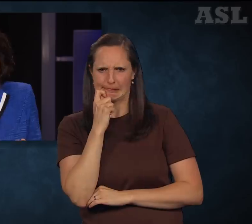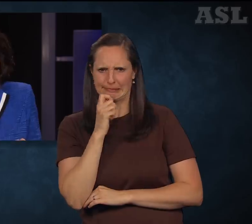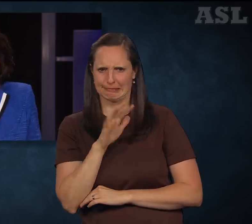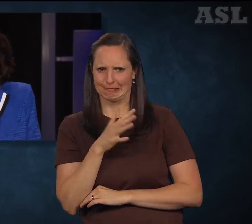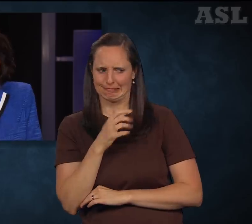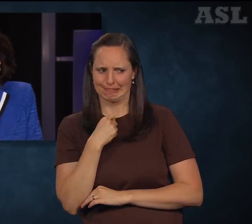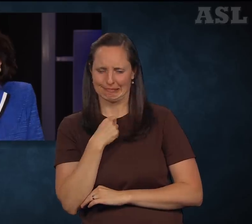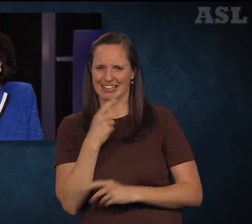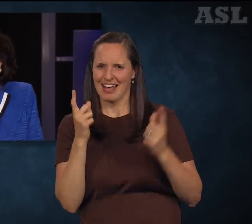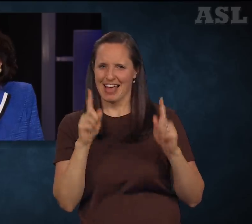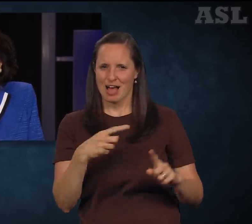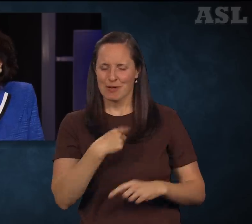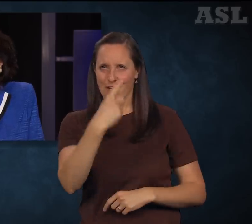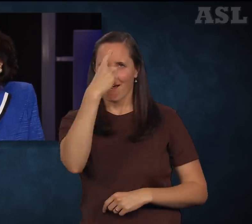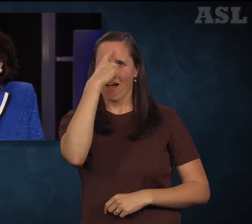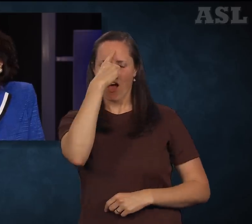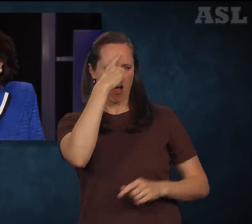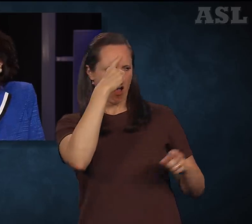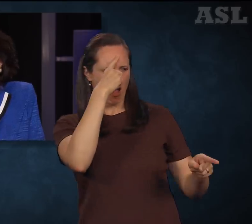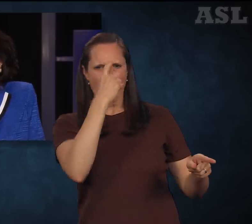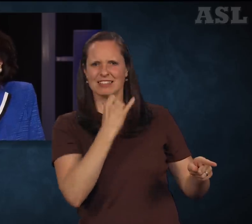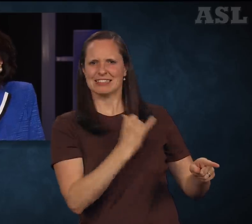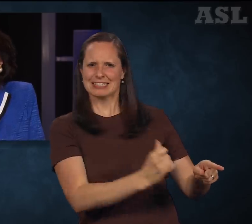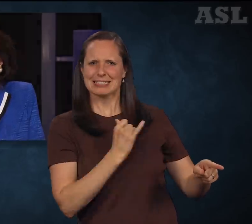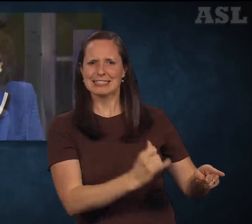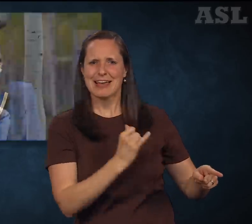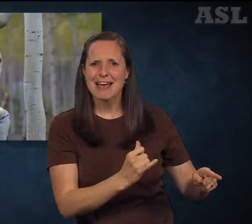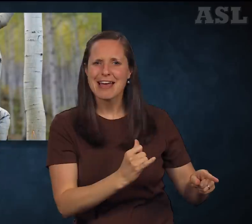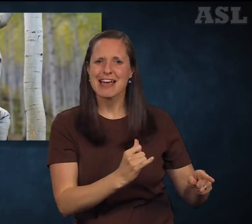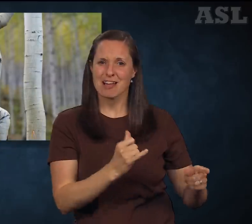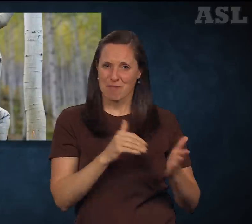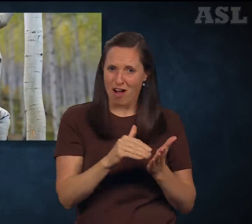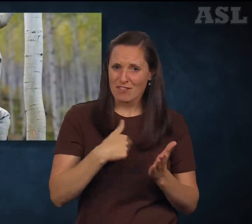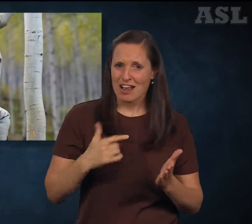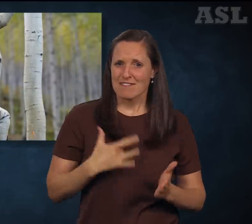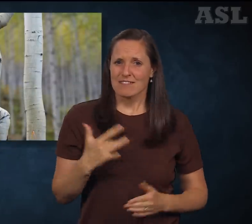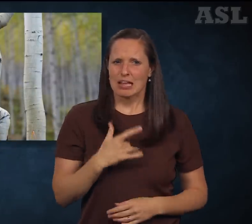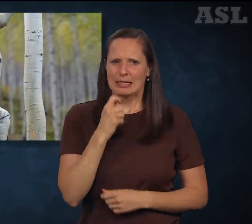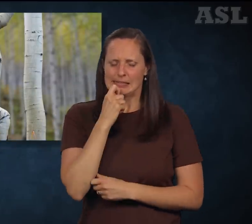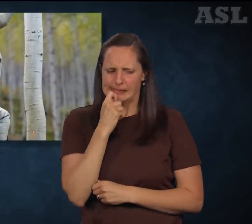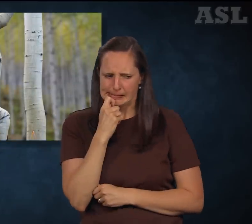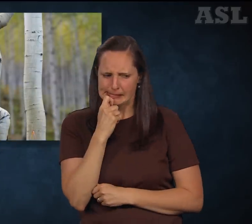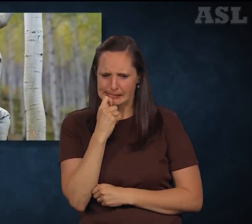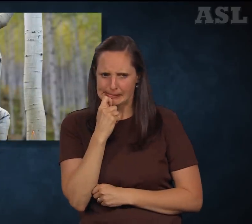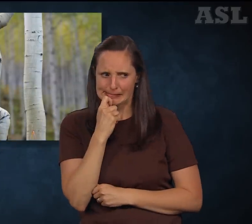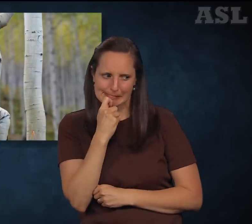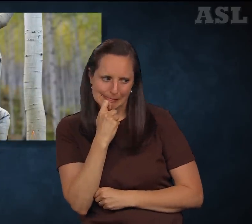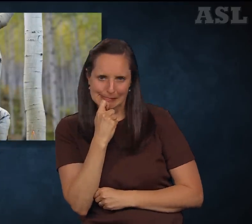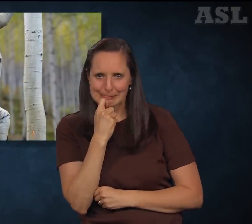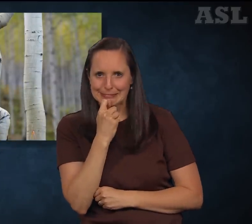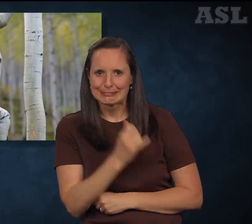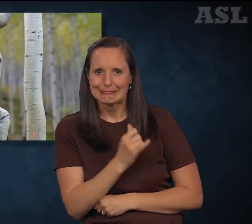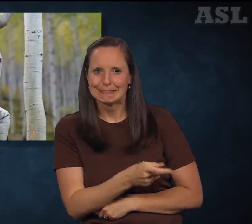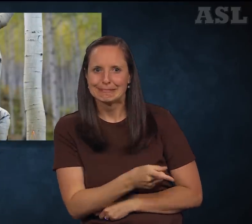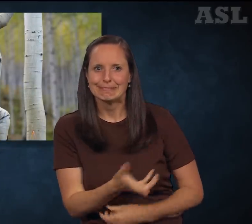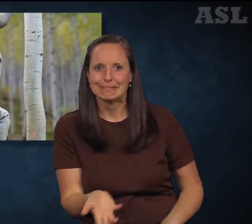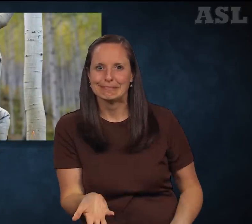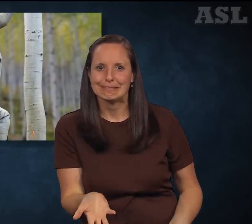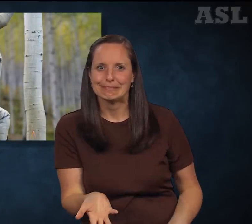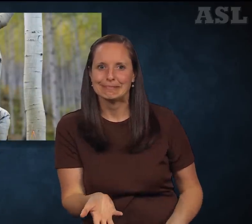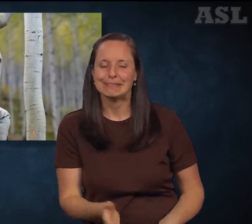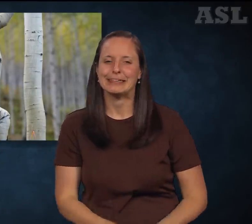SAW A TREE THAT REMINDED ME